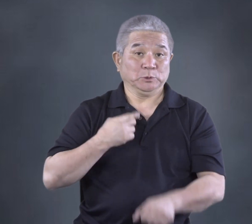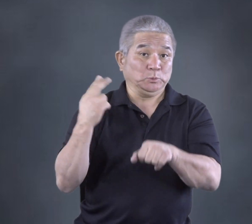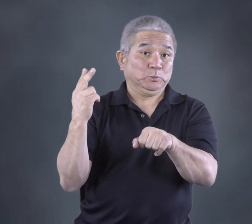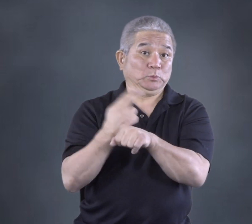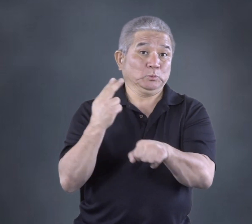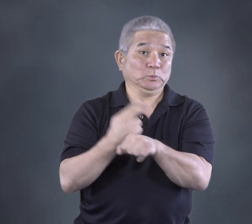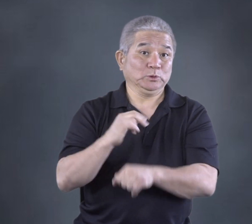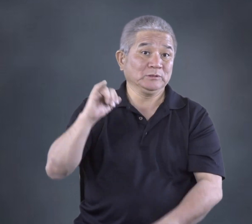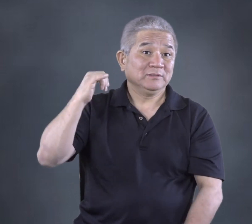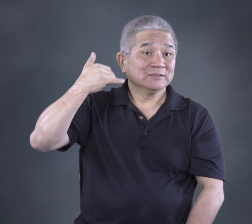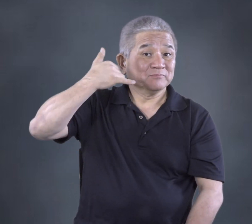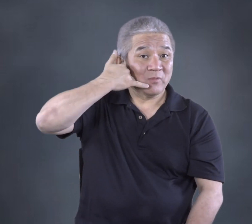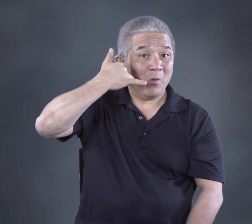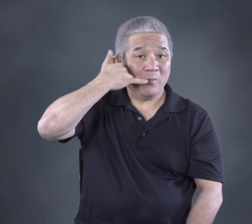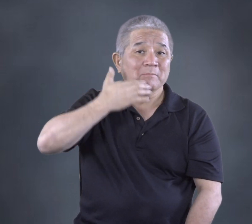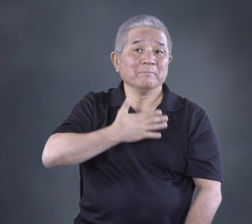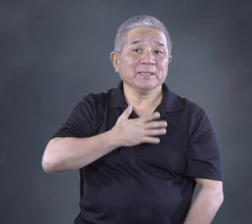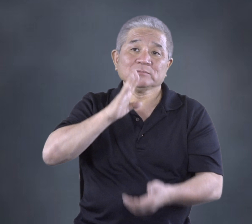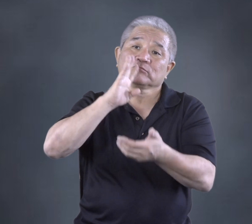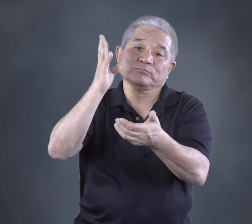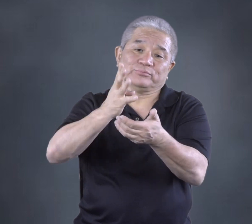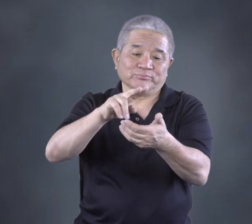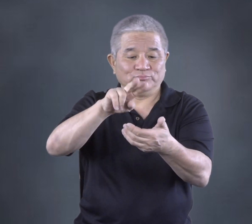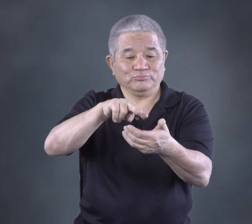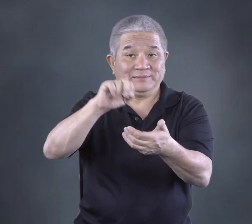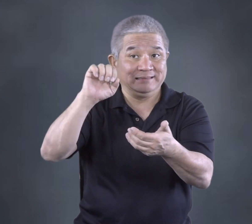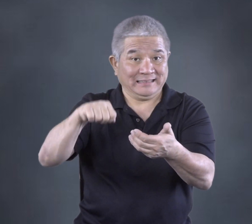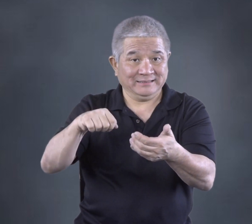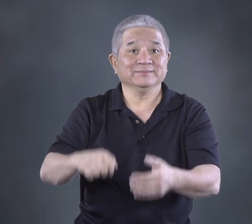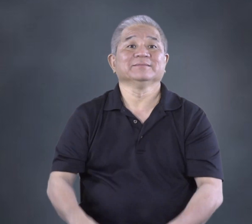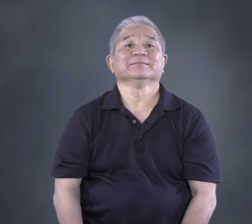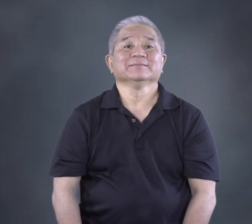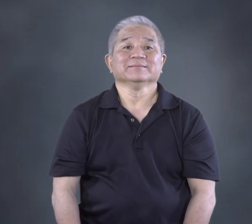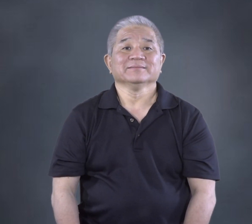PLEASE SPEAK INTO MY SMARTPHONE. I AM USING IT TO UNDERSTAND YOU.